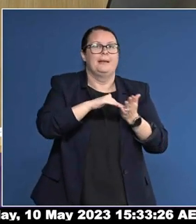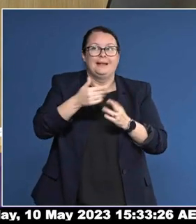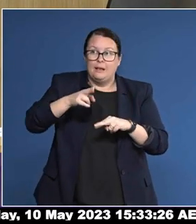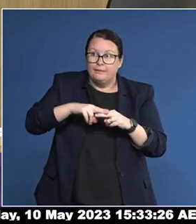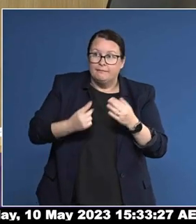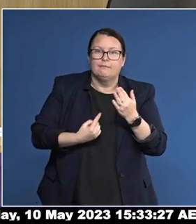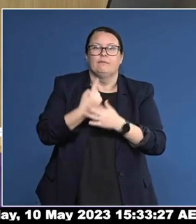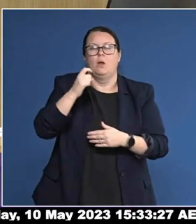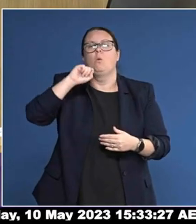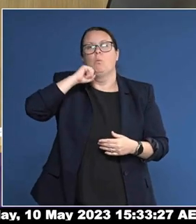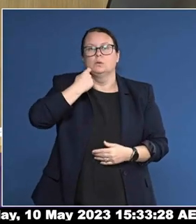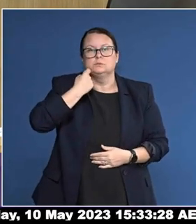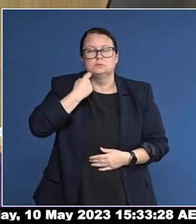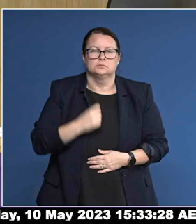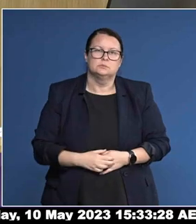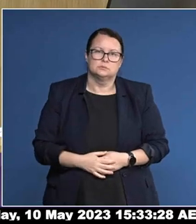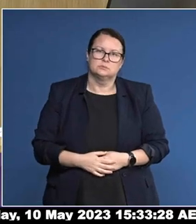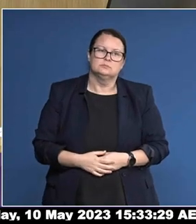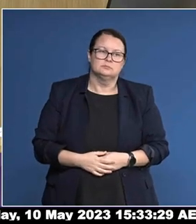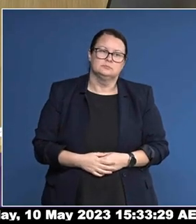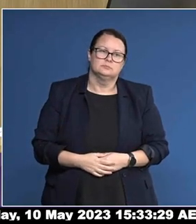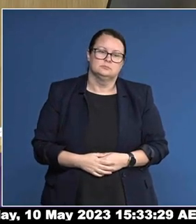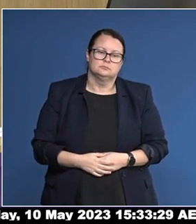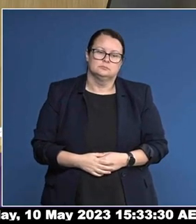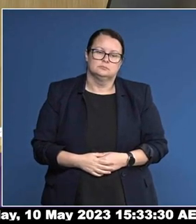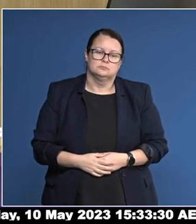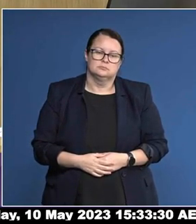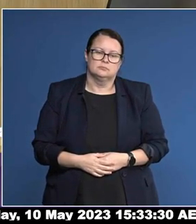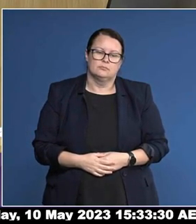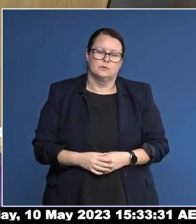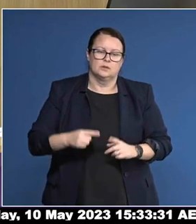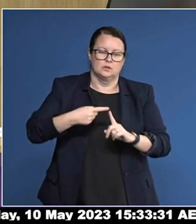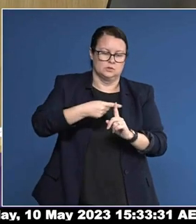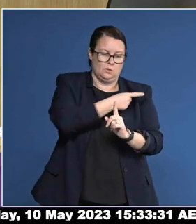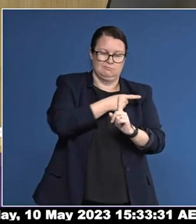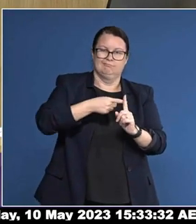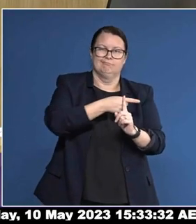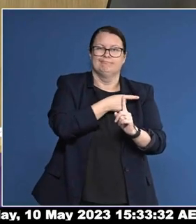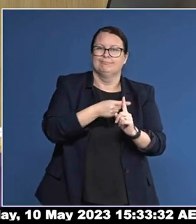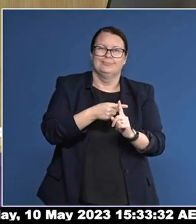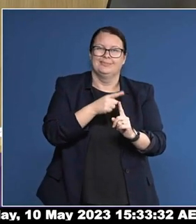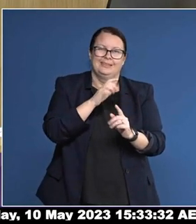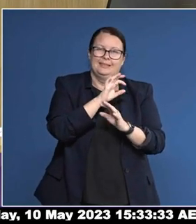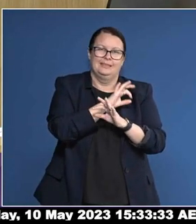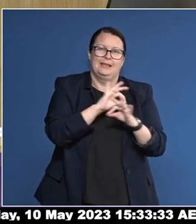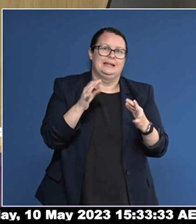where - where the actions could have been that they sought further advice and that they